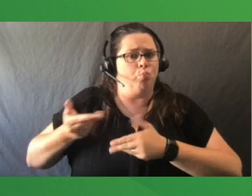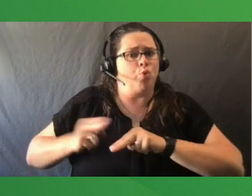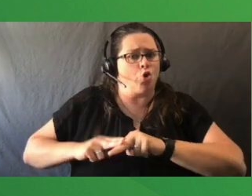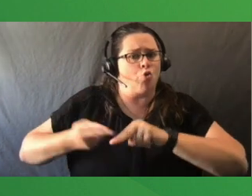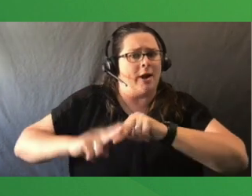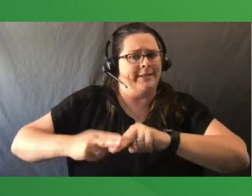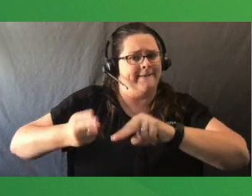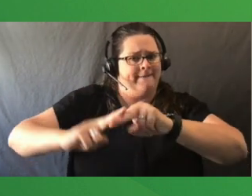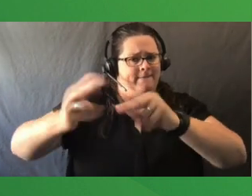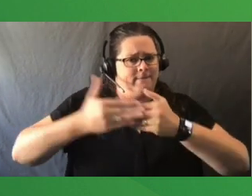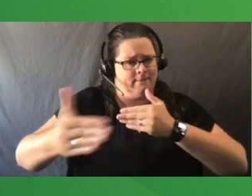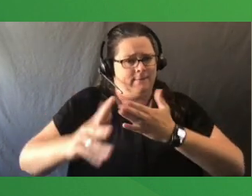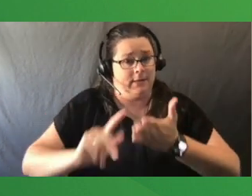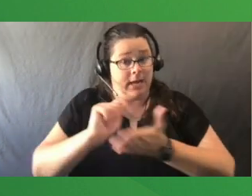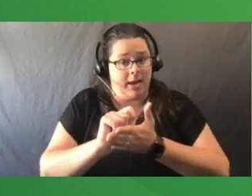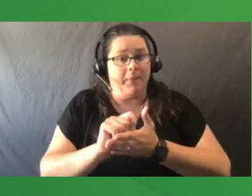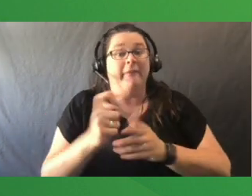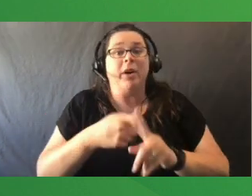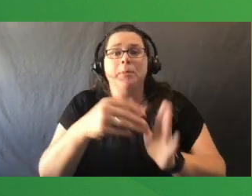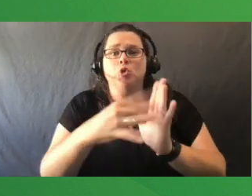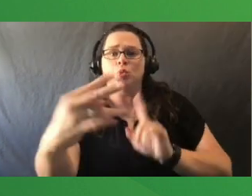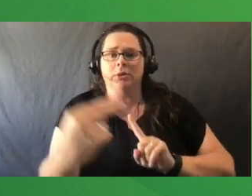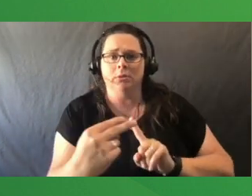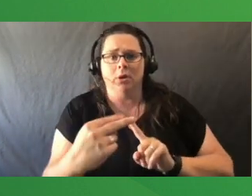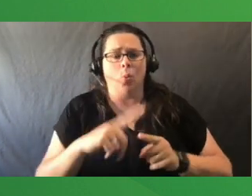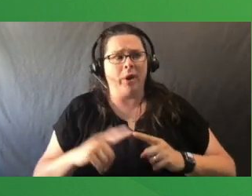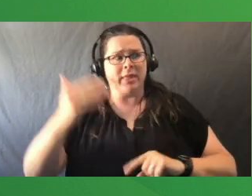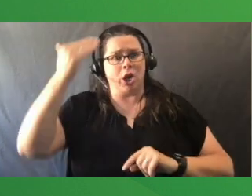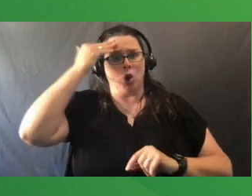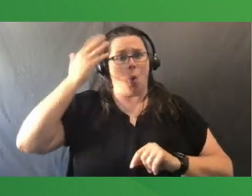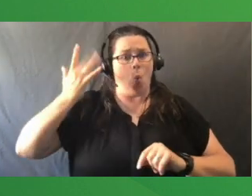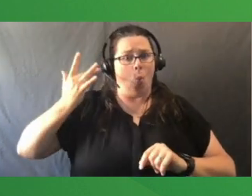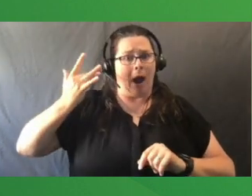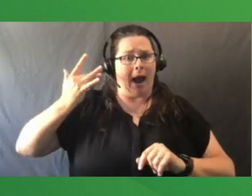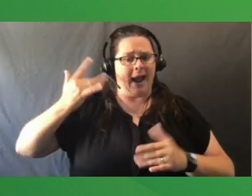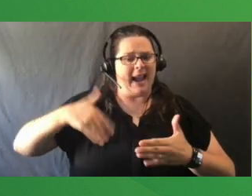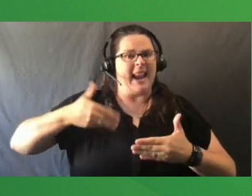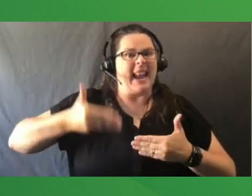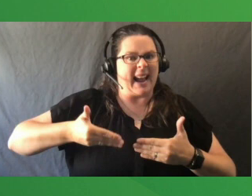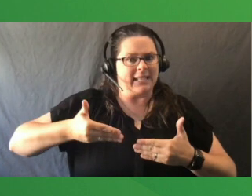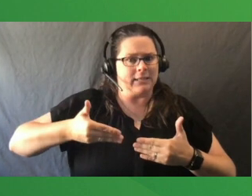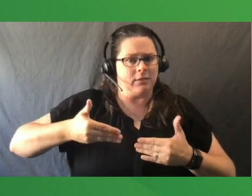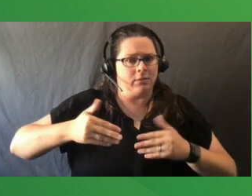So when the student knows why they're doing the next thing, and it's their idea that they